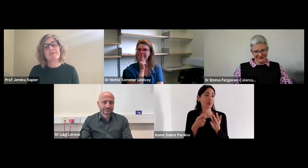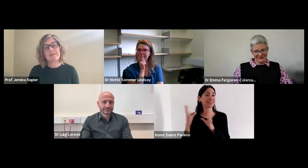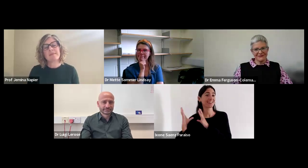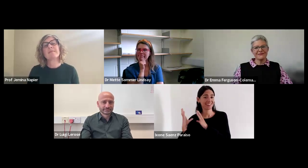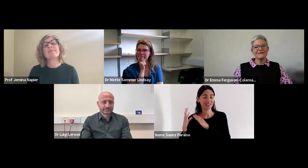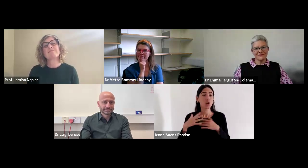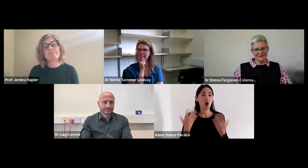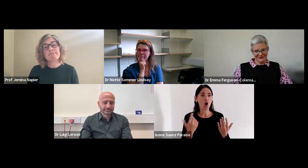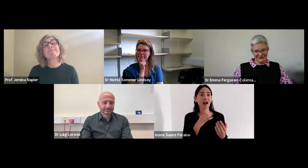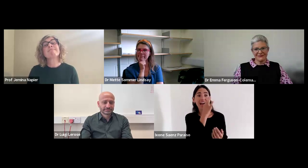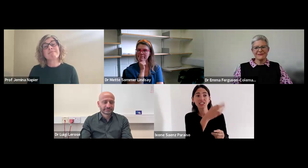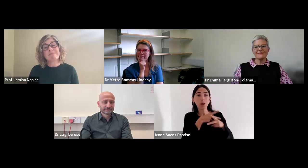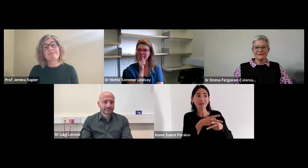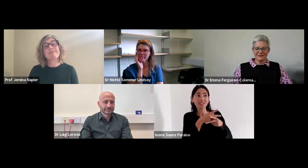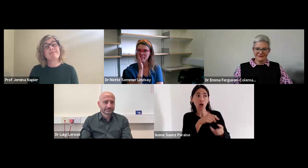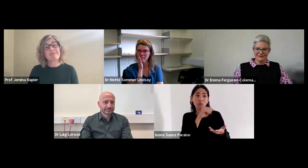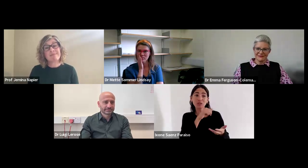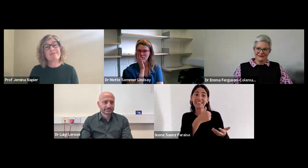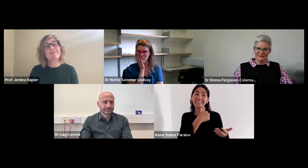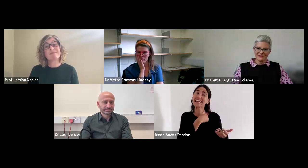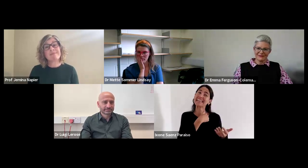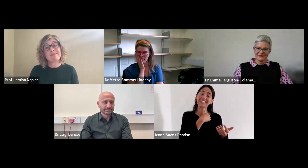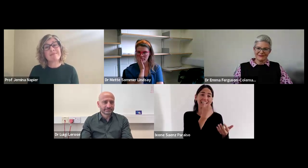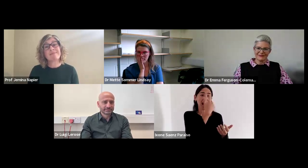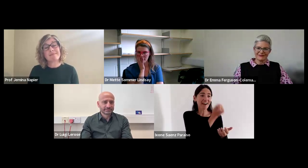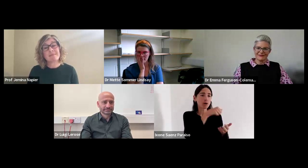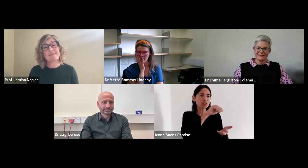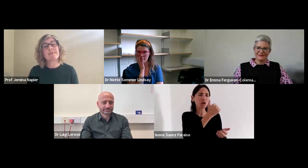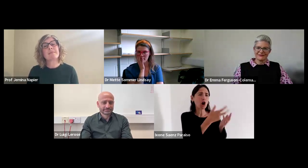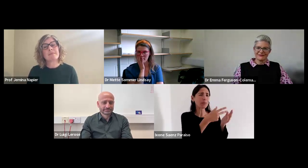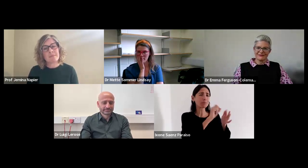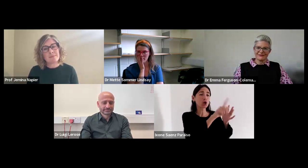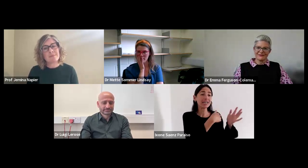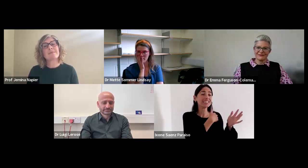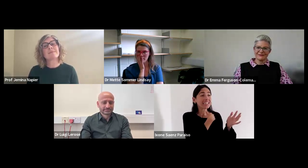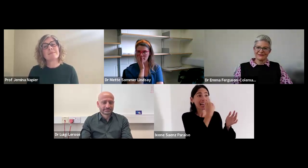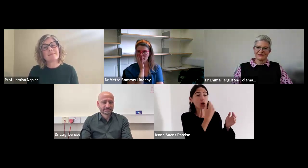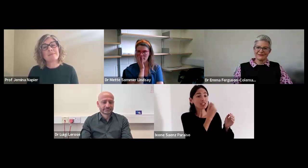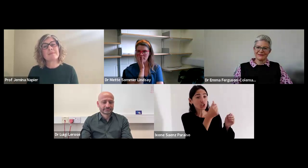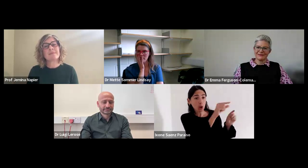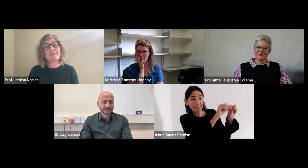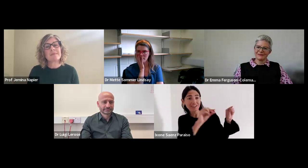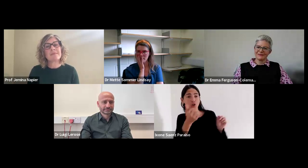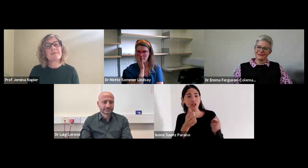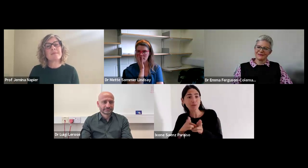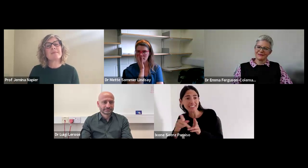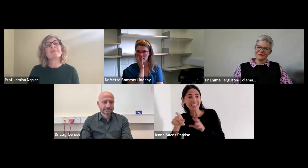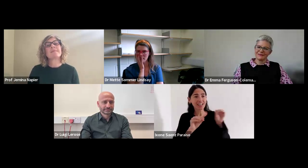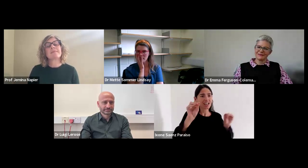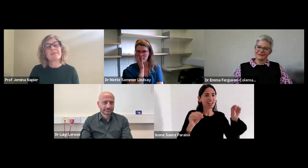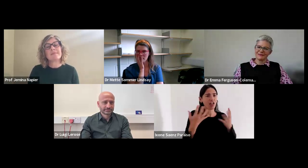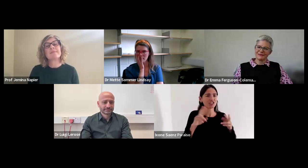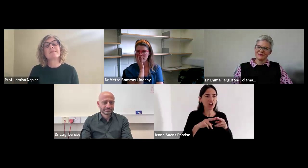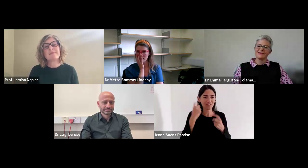will get me through or I can ask my supervisor are there other budgets that could potentially